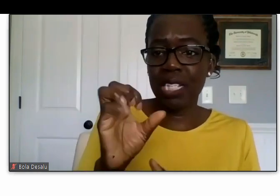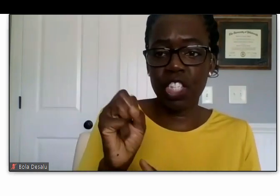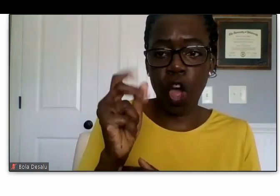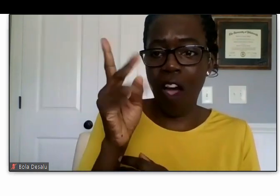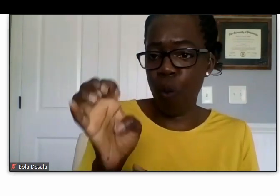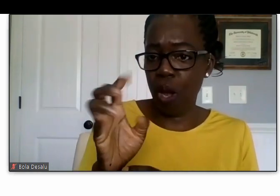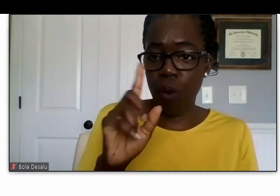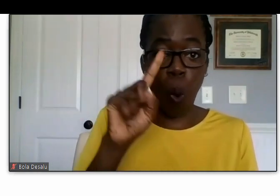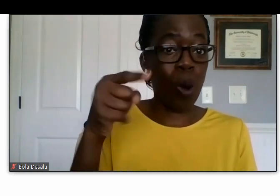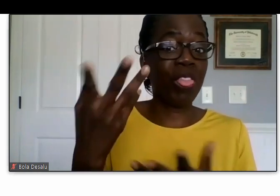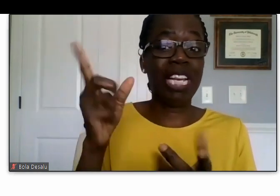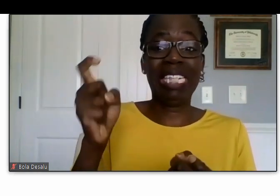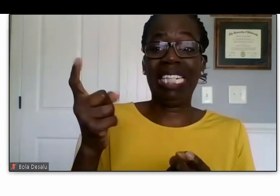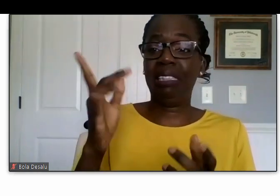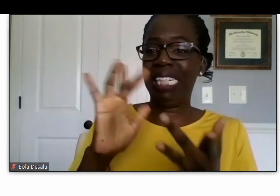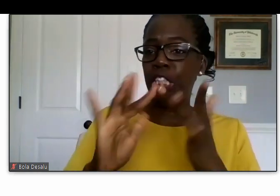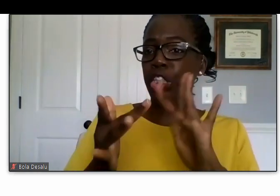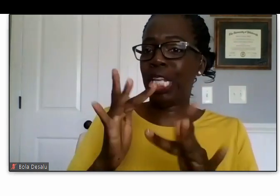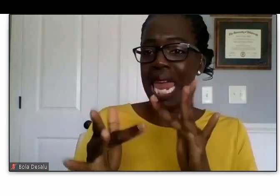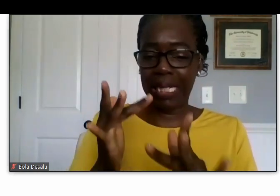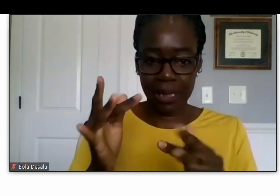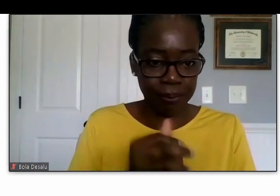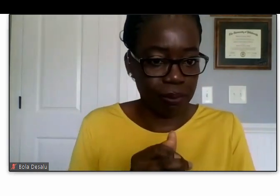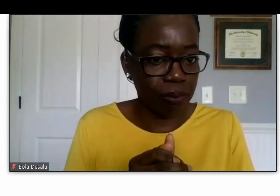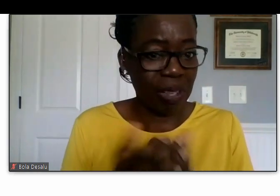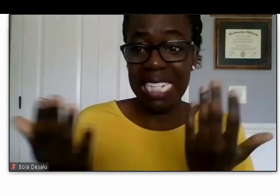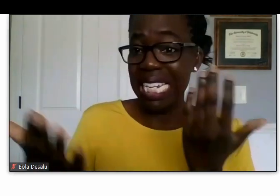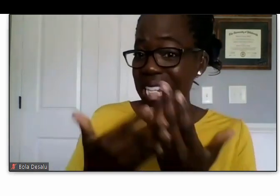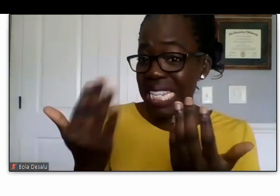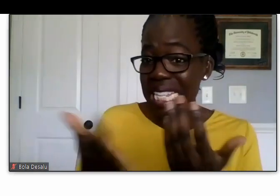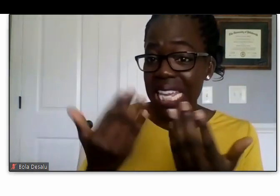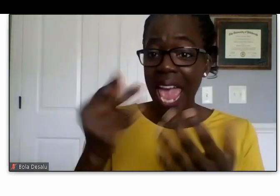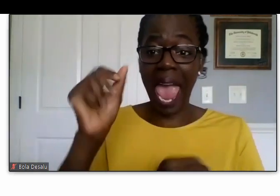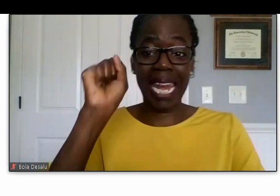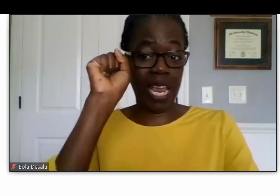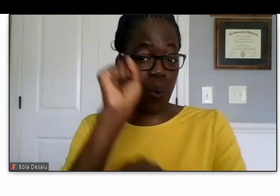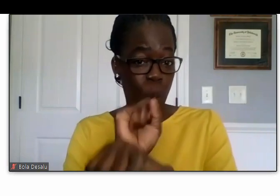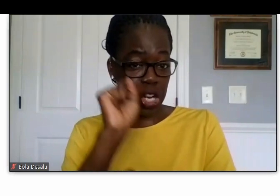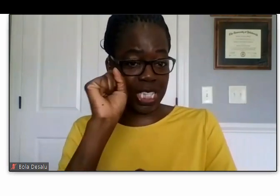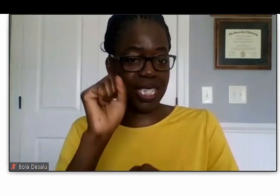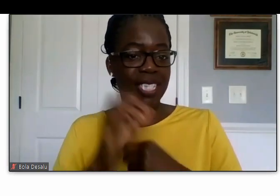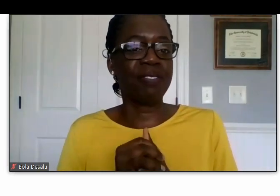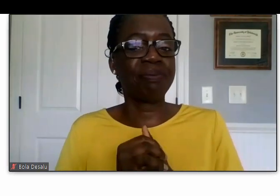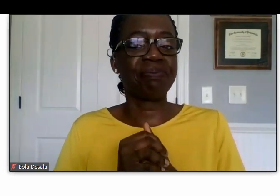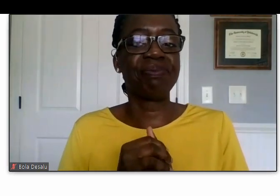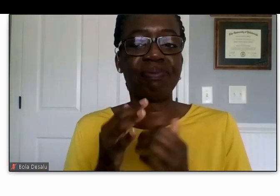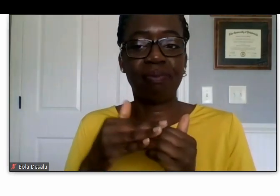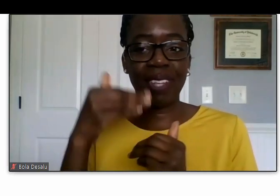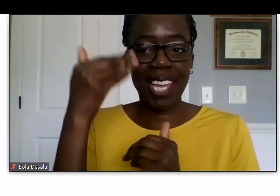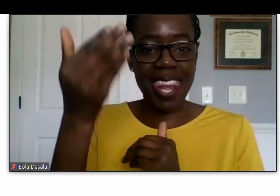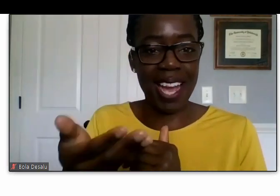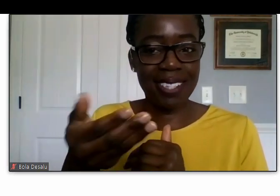You don't need to purchase any kind of software. or any app. It automatically happens. It's easy and it works.